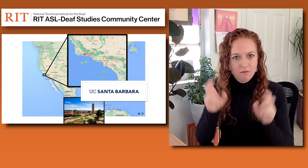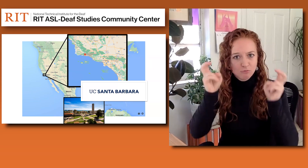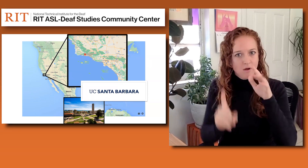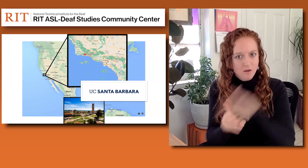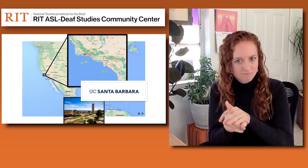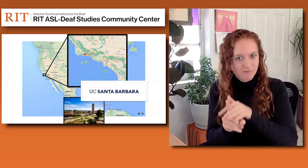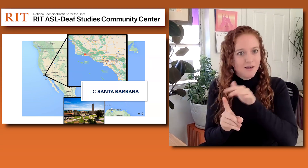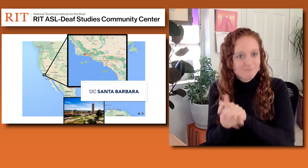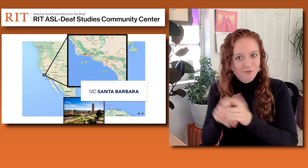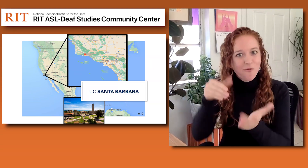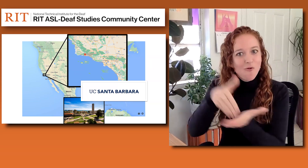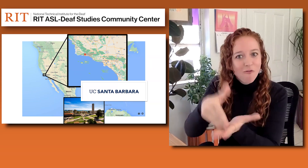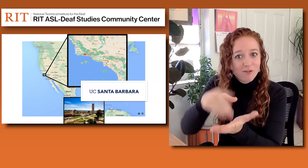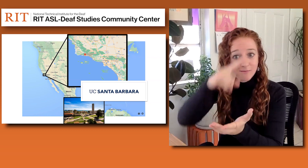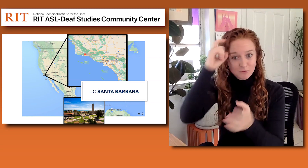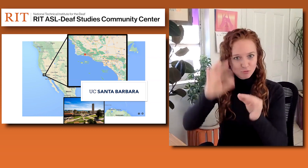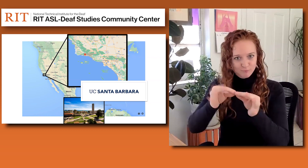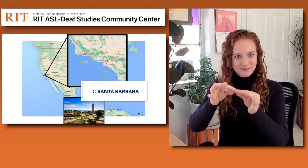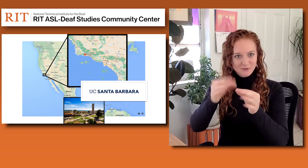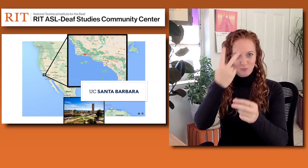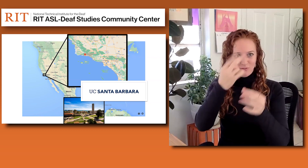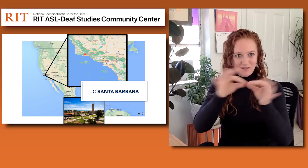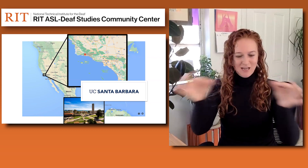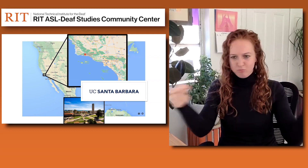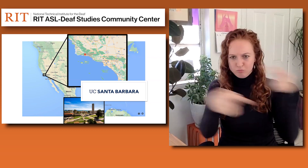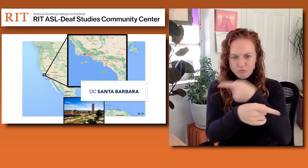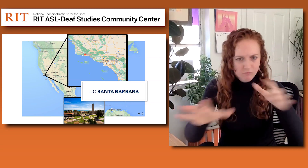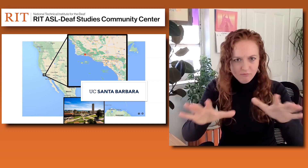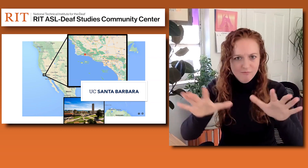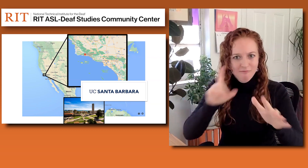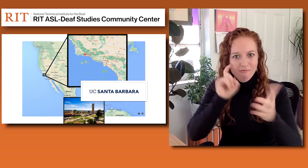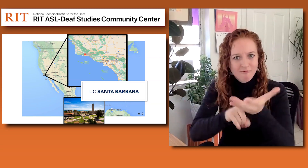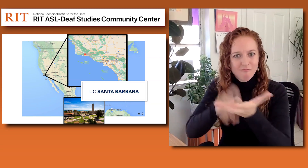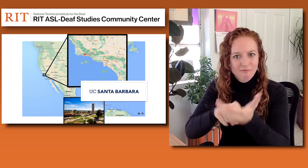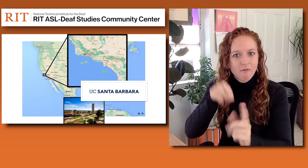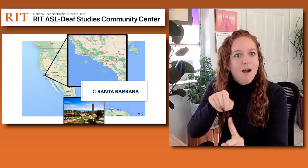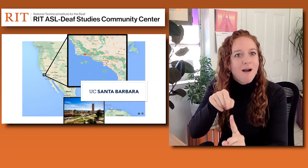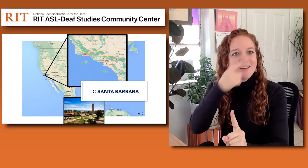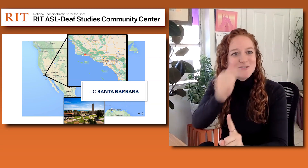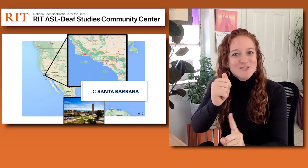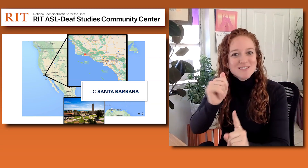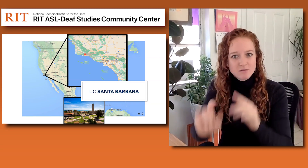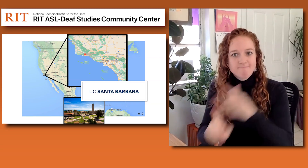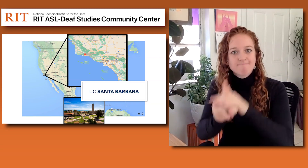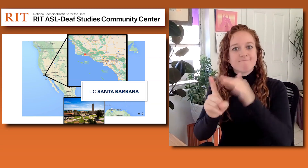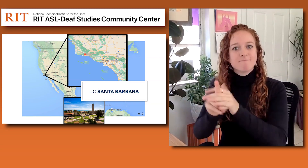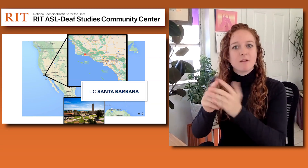So those concepts often cause some issues when we're working between ASL and English.